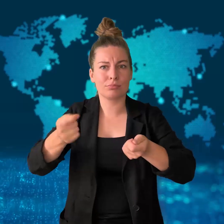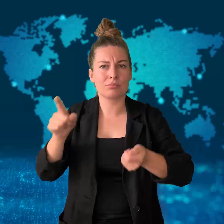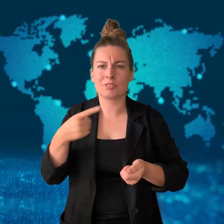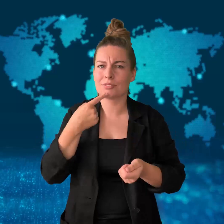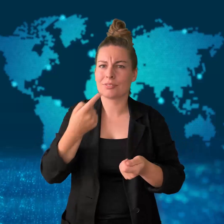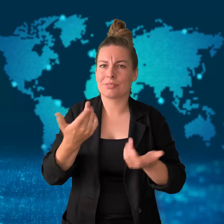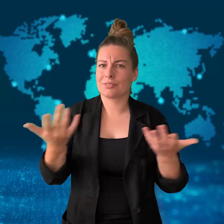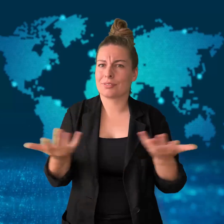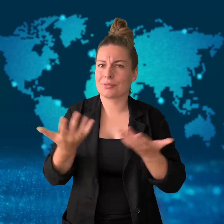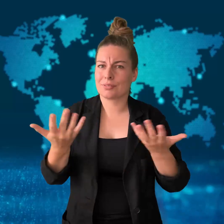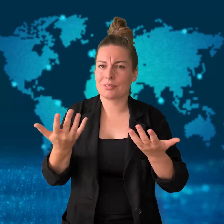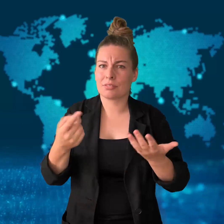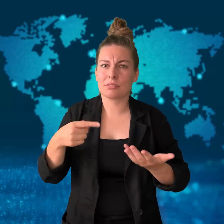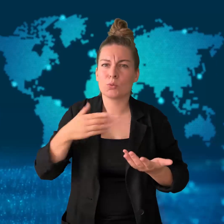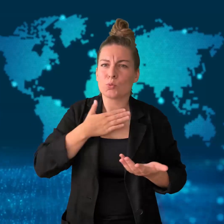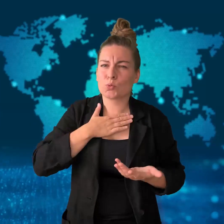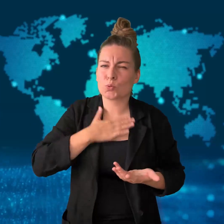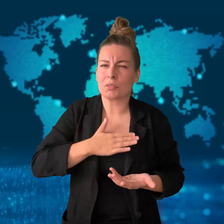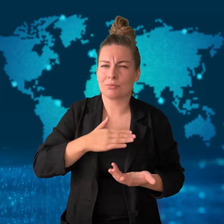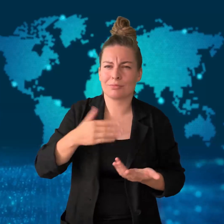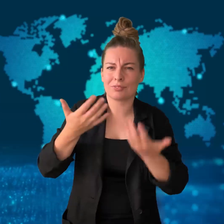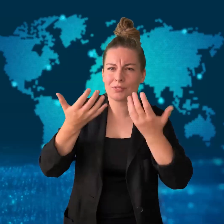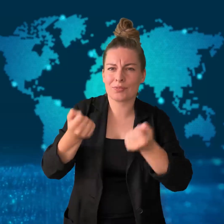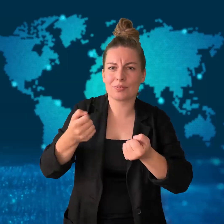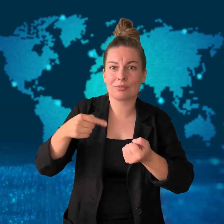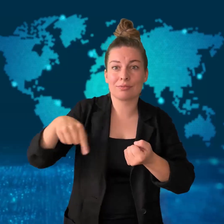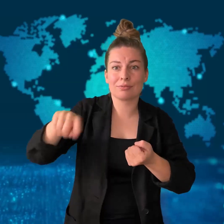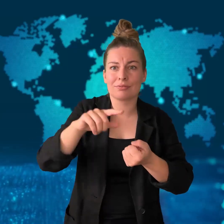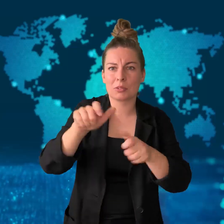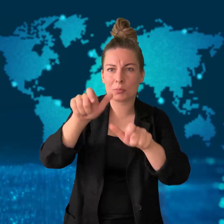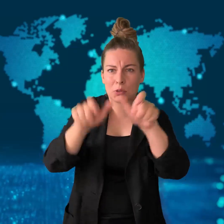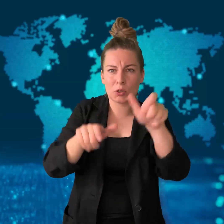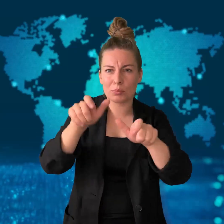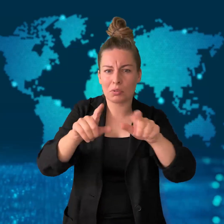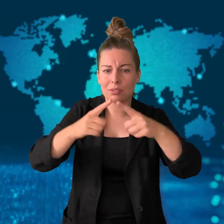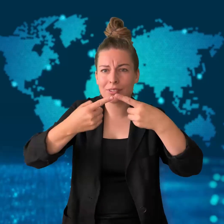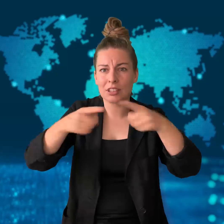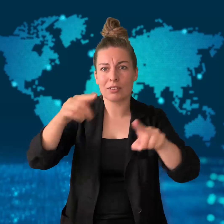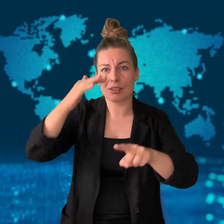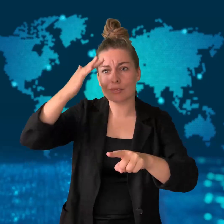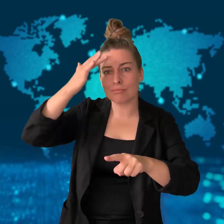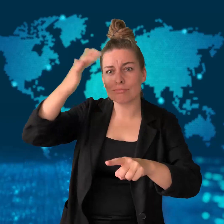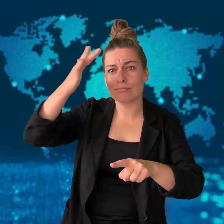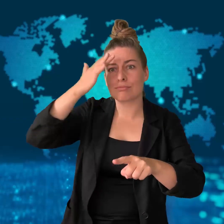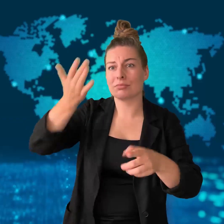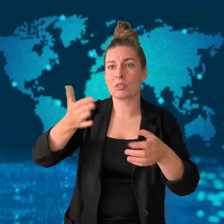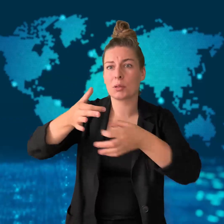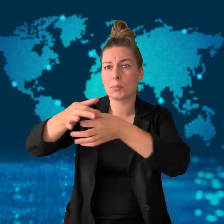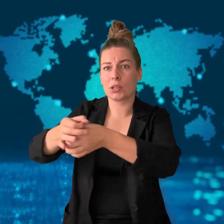One critic, an executive director of Amnesty International Indonesia,